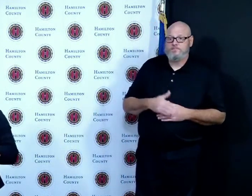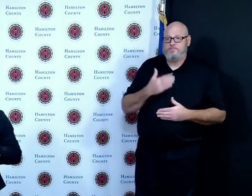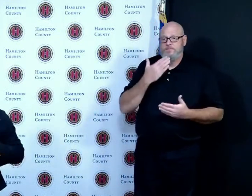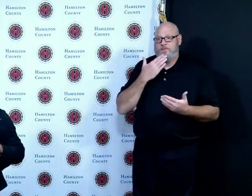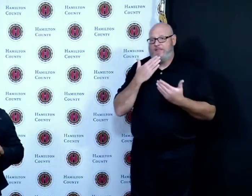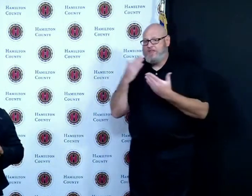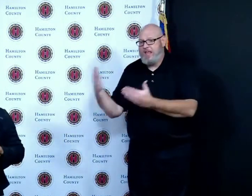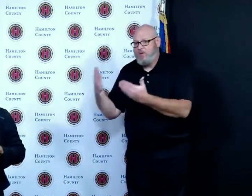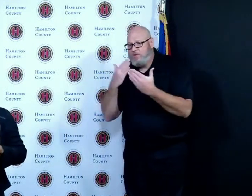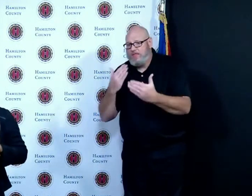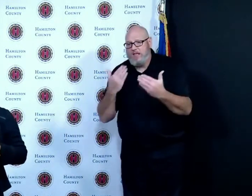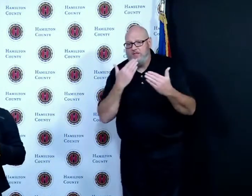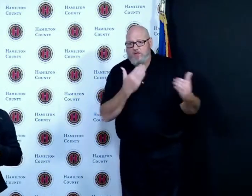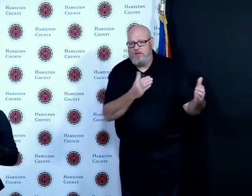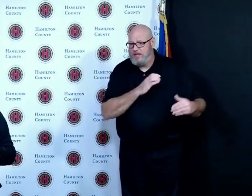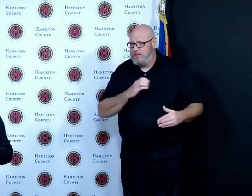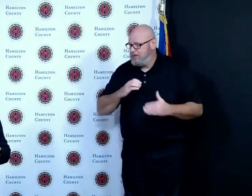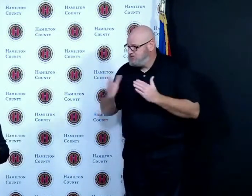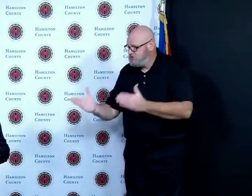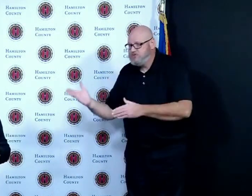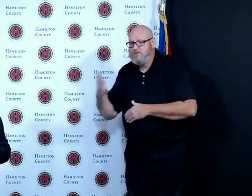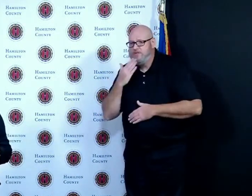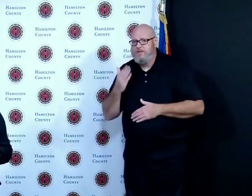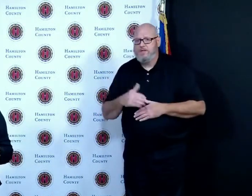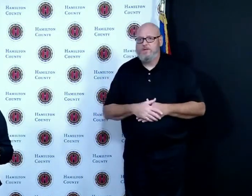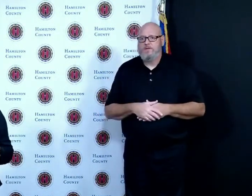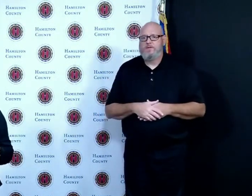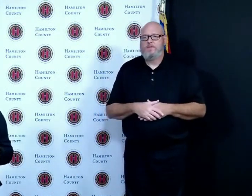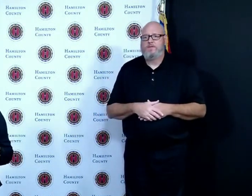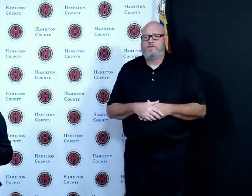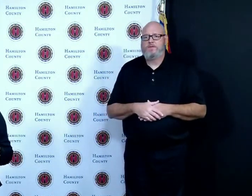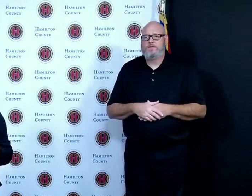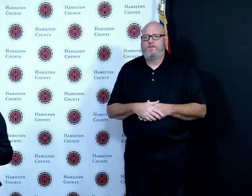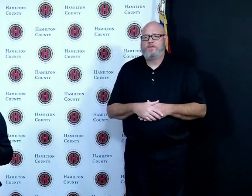they apply for unemployment we of course we don't control unemployment but we need a